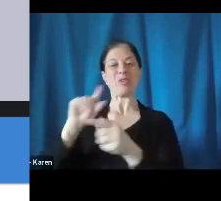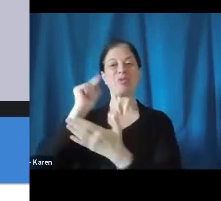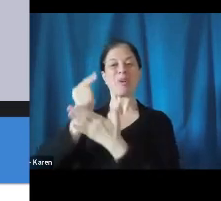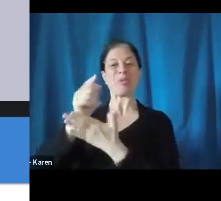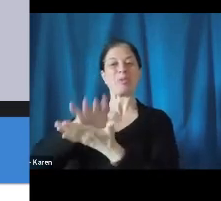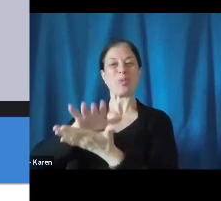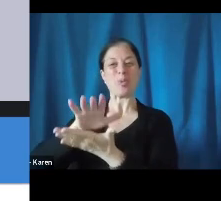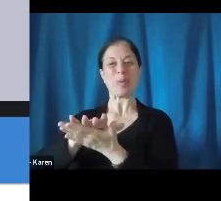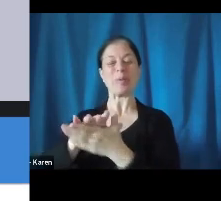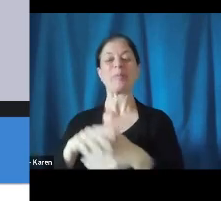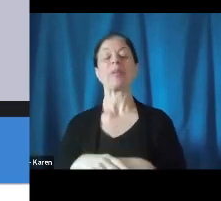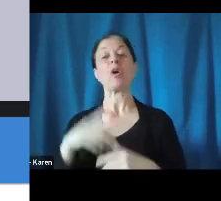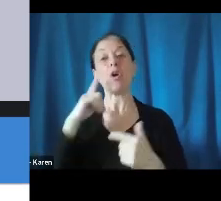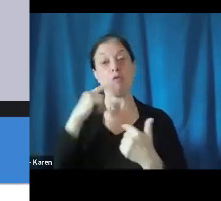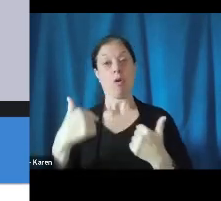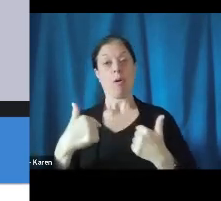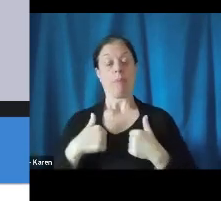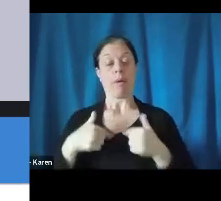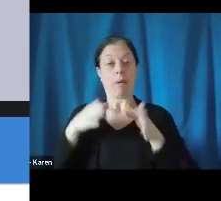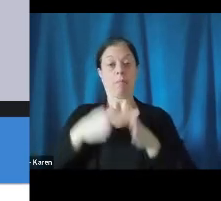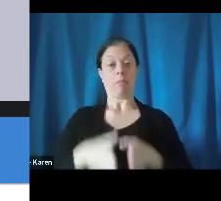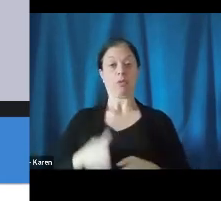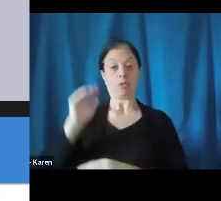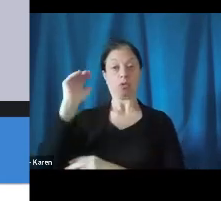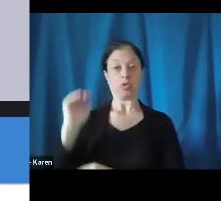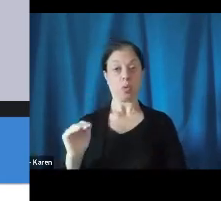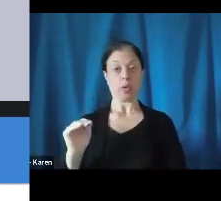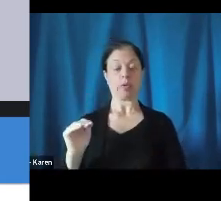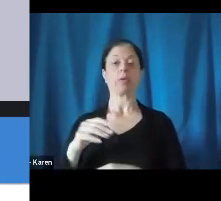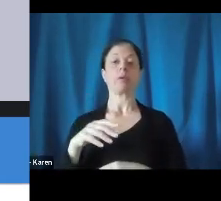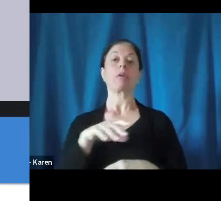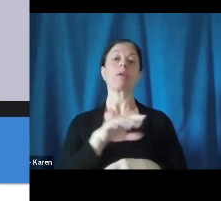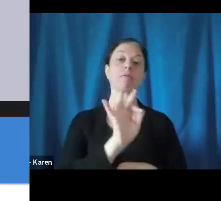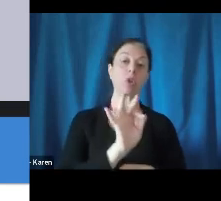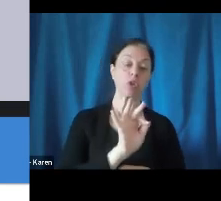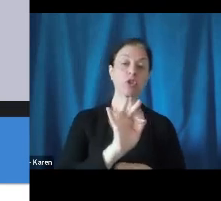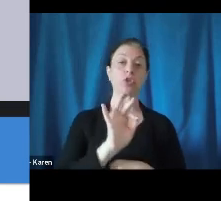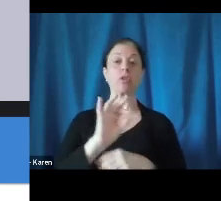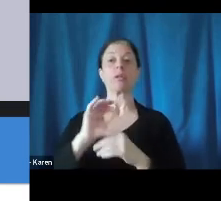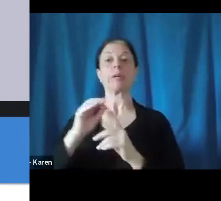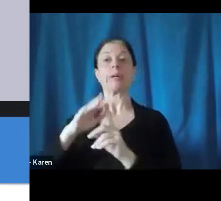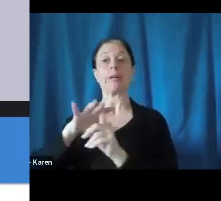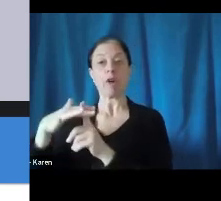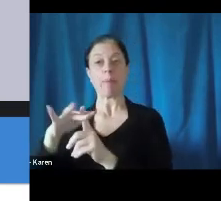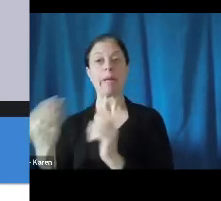project that I created when I was in graduate school. So for me, being a